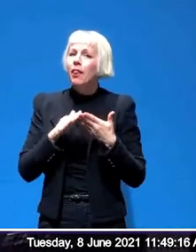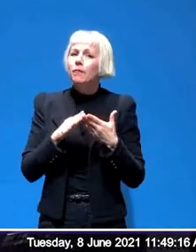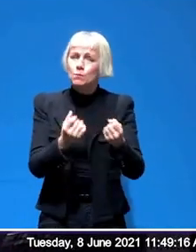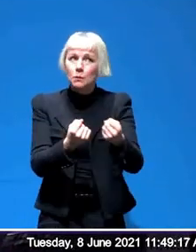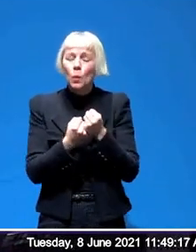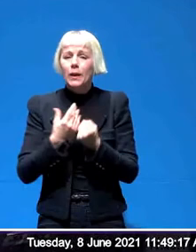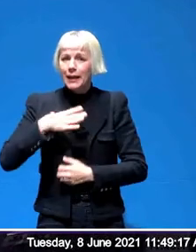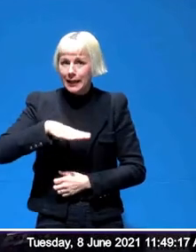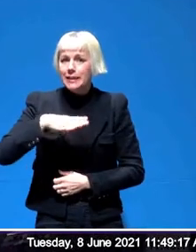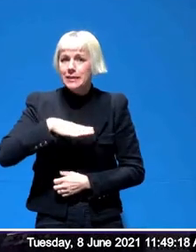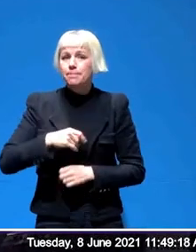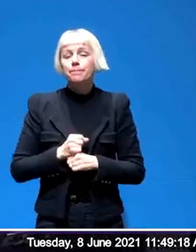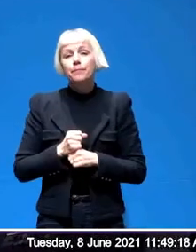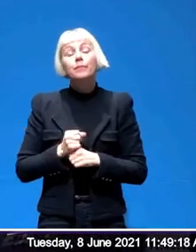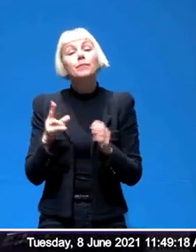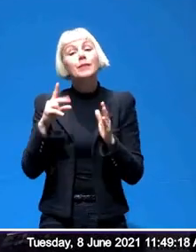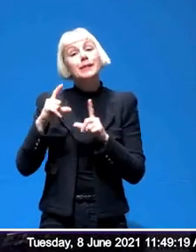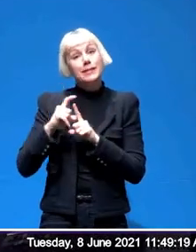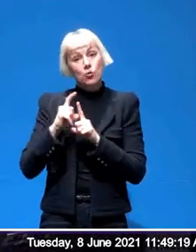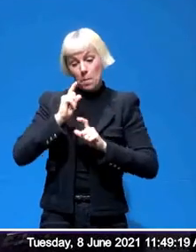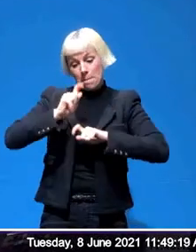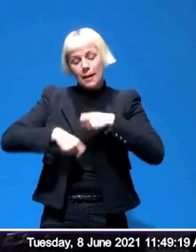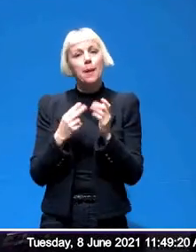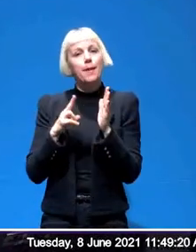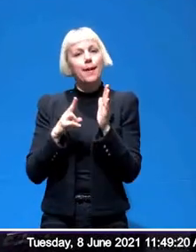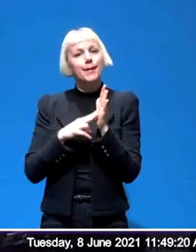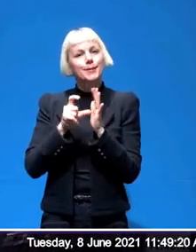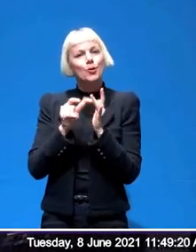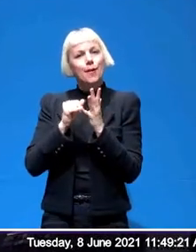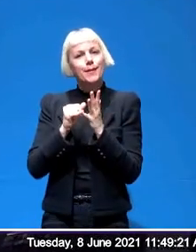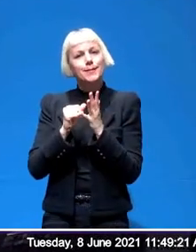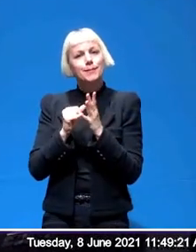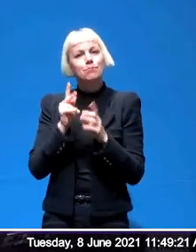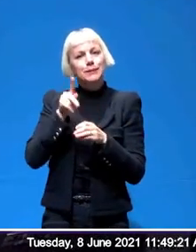Daniel became an NDIS participant when he was living in N Street but the